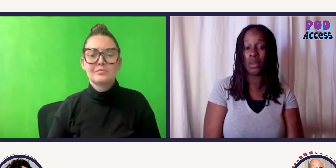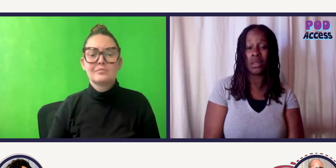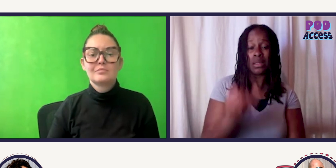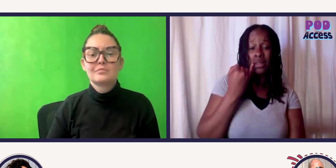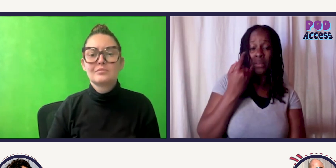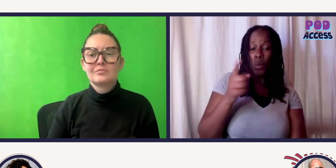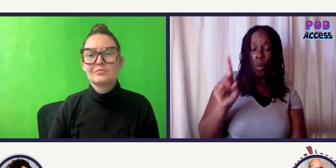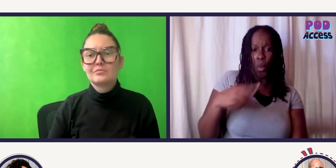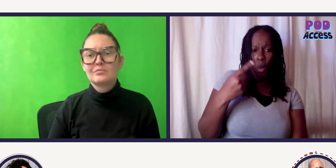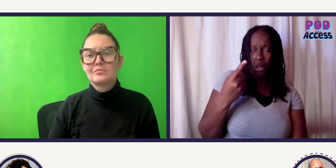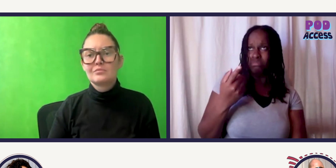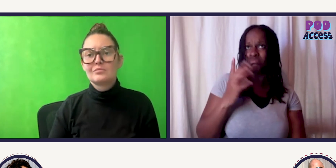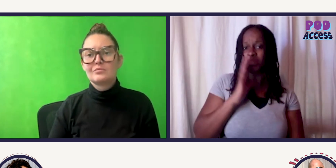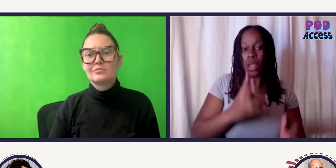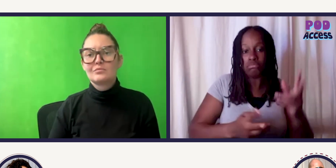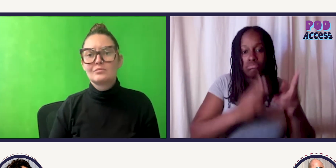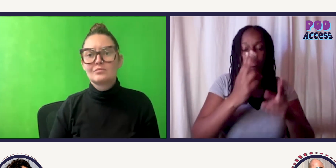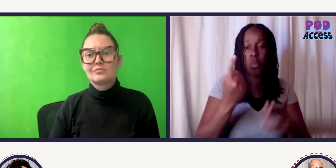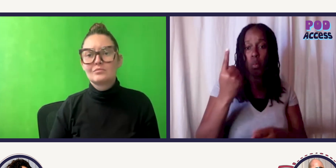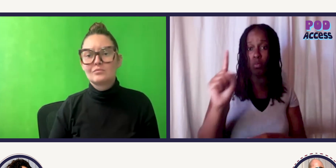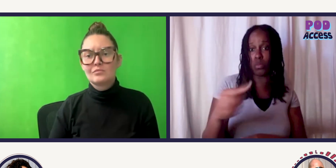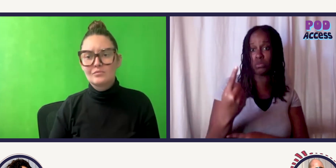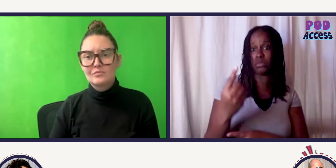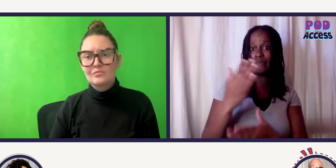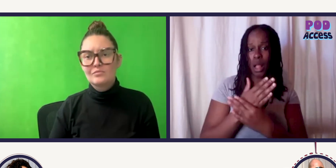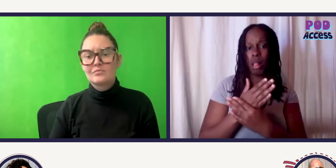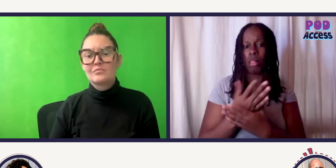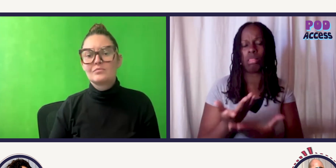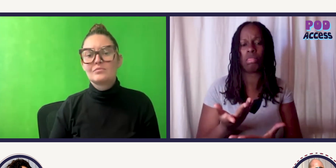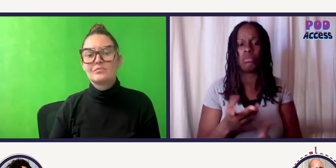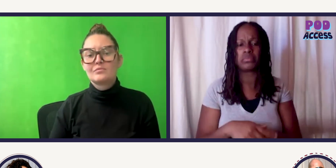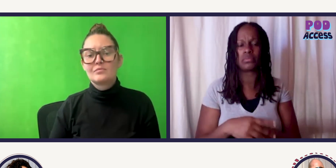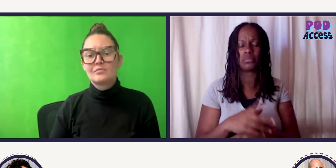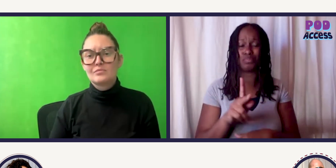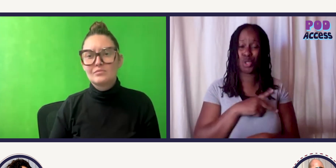Even if you’re only gonna edit single files, personally, I suggest using a multitrack editor.